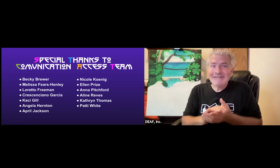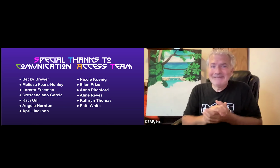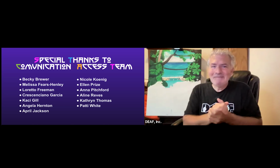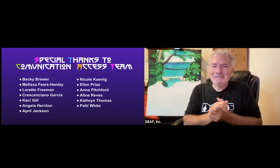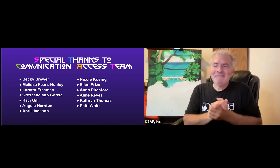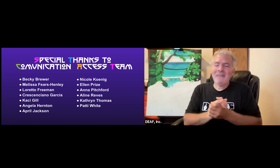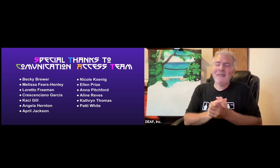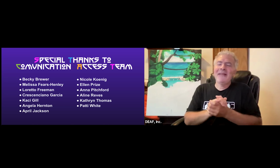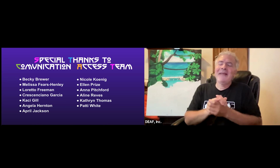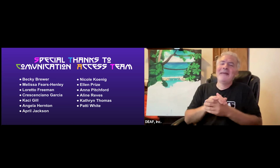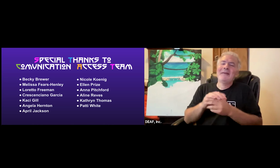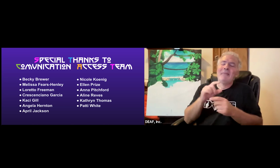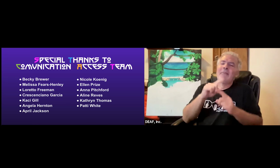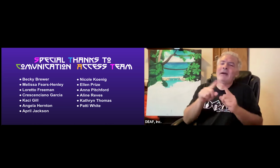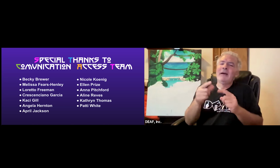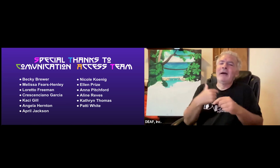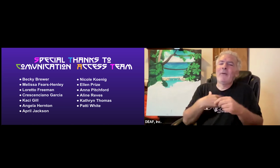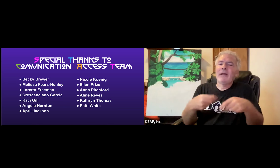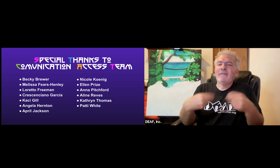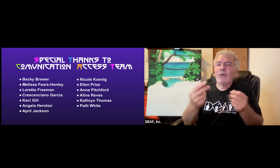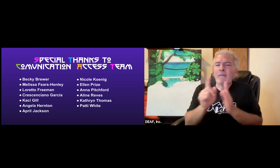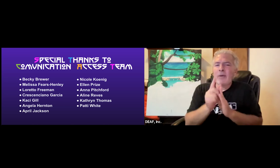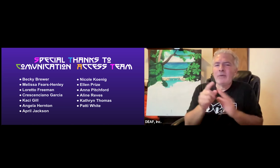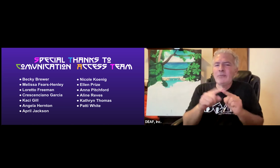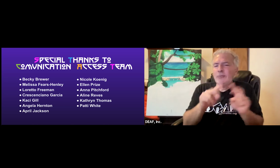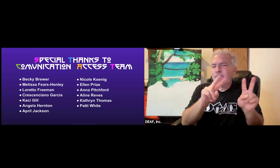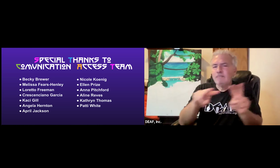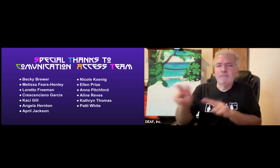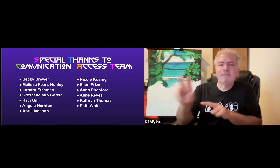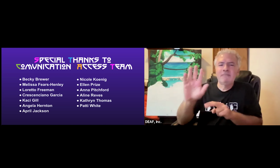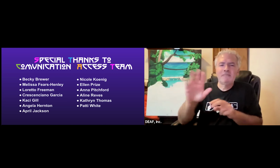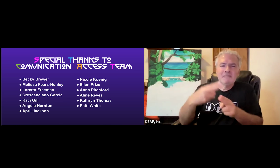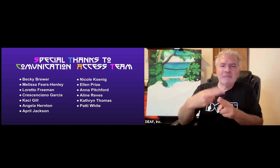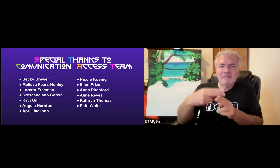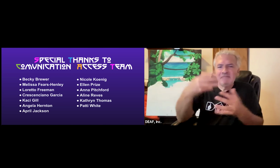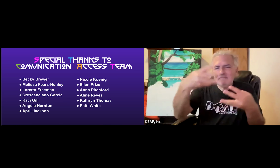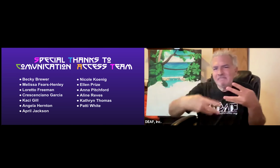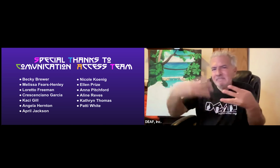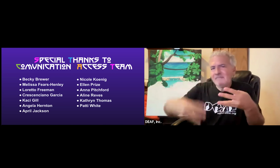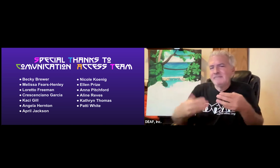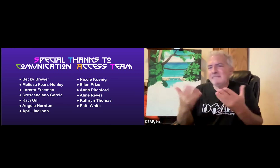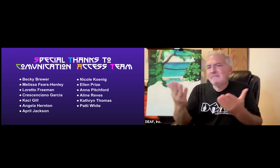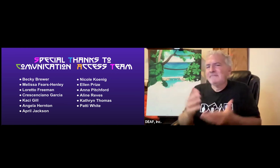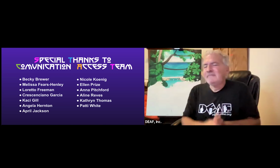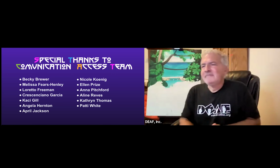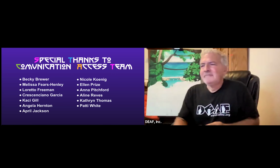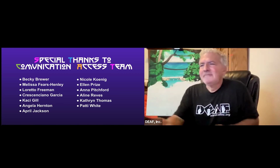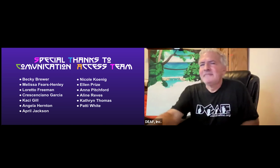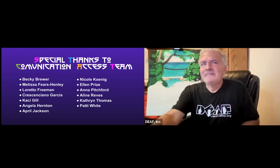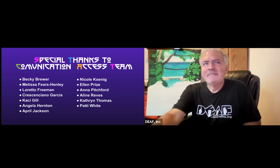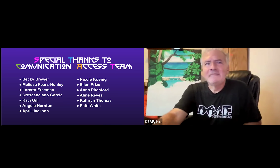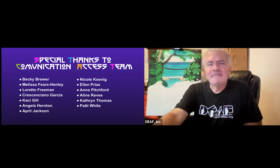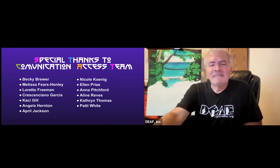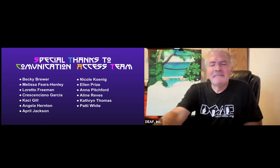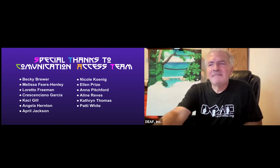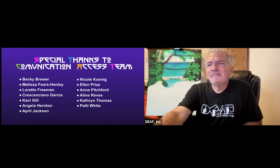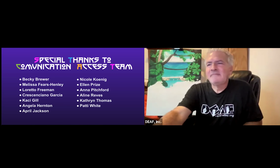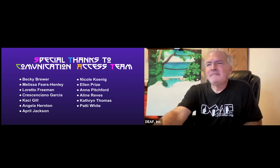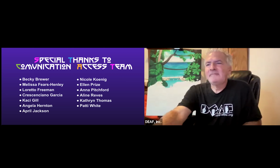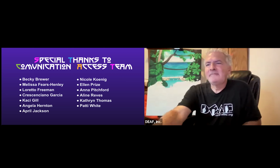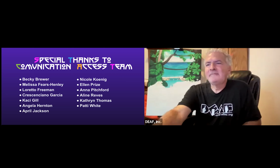And I want to take a moment and show you the names, and ask you to take a look at those.